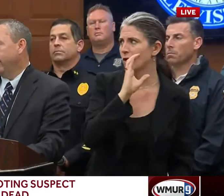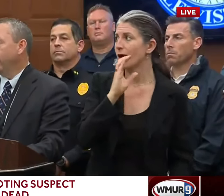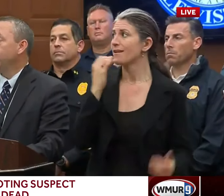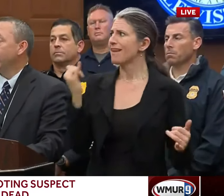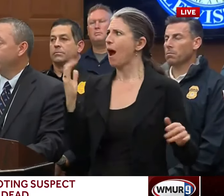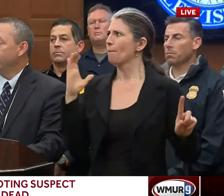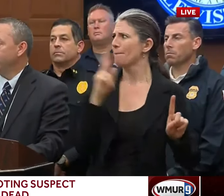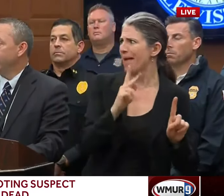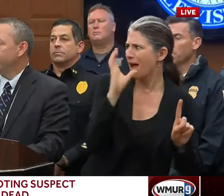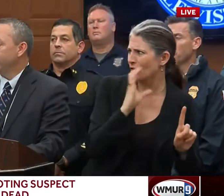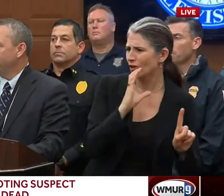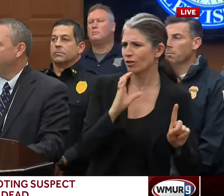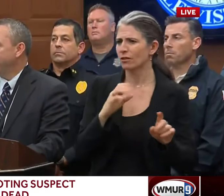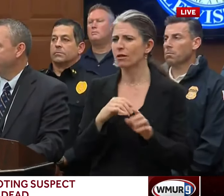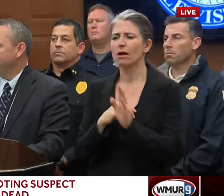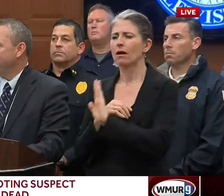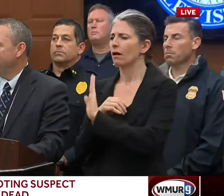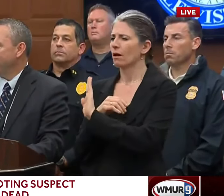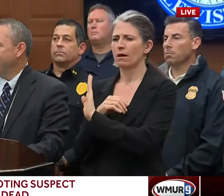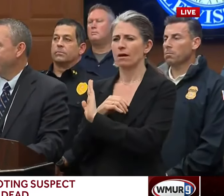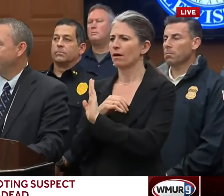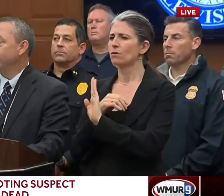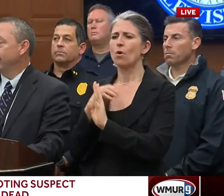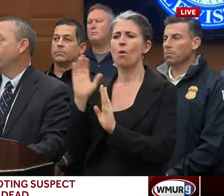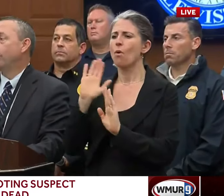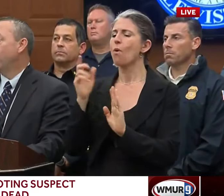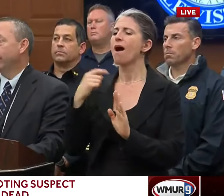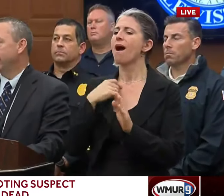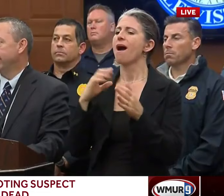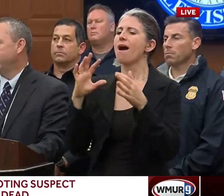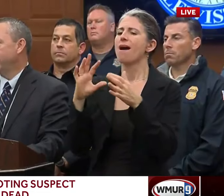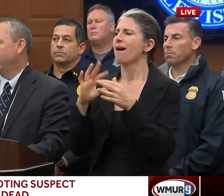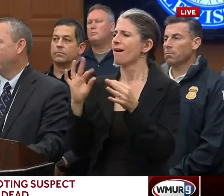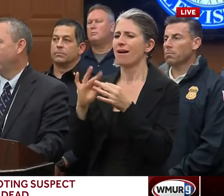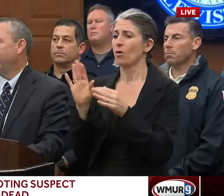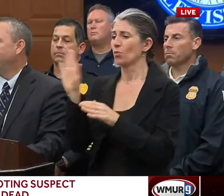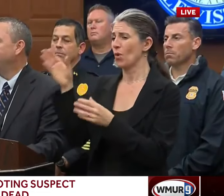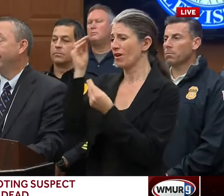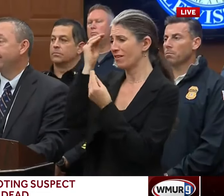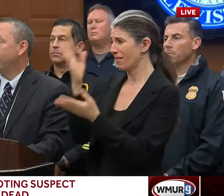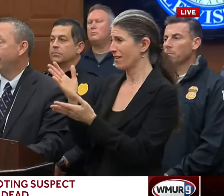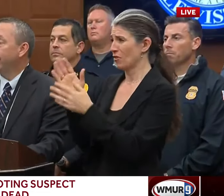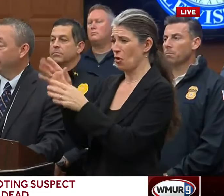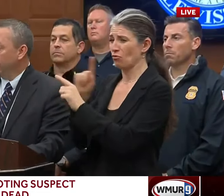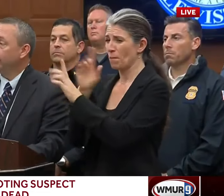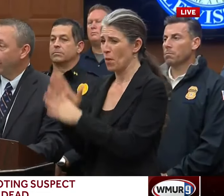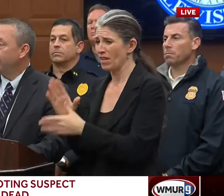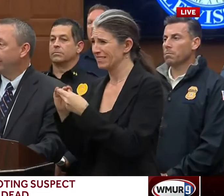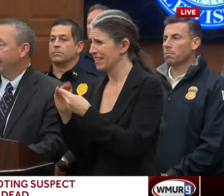AS WE HAVE AS WE HAVE AS WE HAVE STATED IN THE PAST, WE TRY TO USE INFORMATION THAT WE CAN CONFIRM ONE WAY OR THE OTHER.